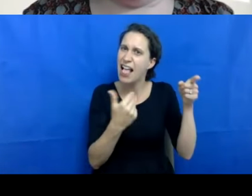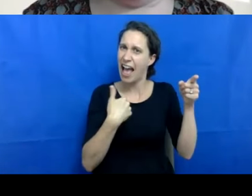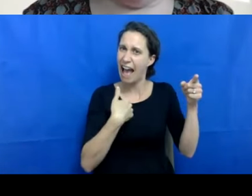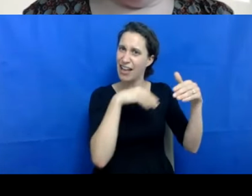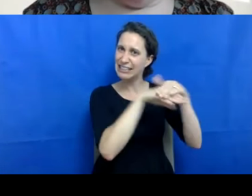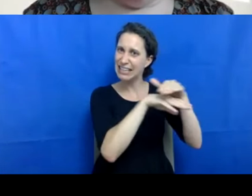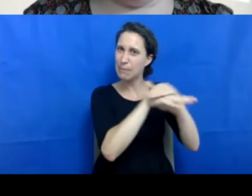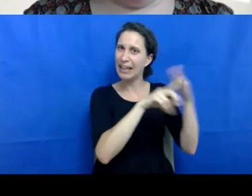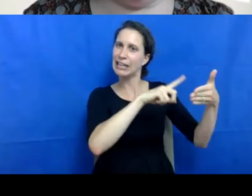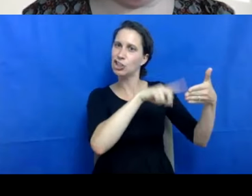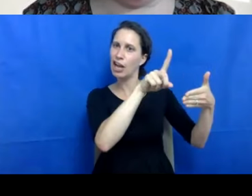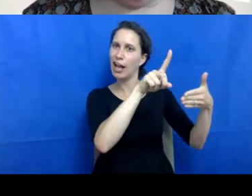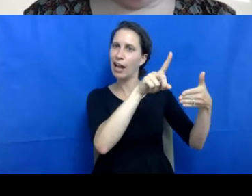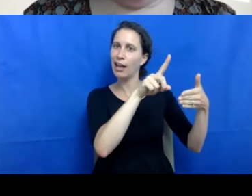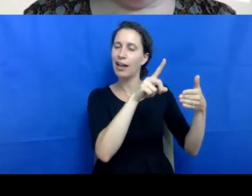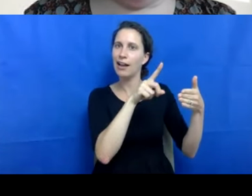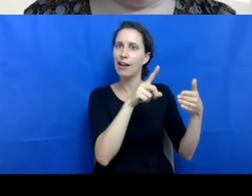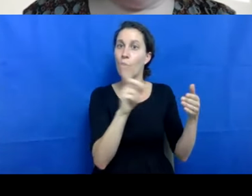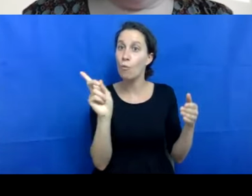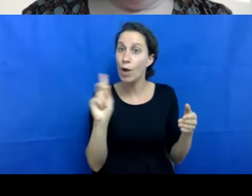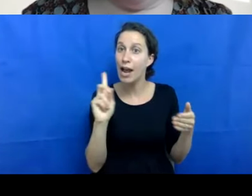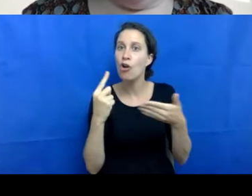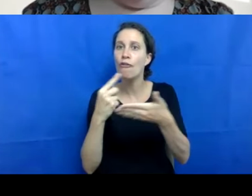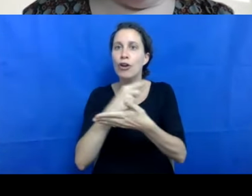You can find this in the review menu.